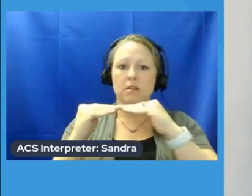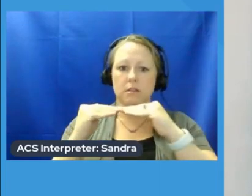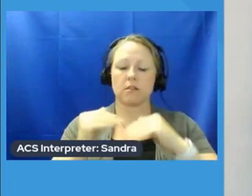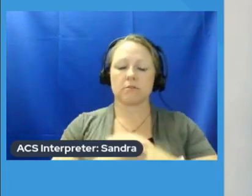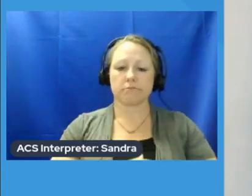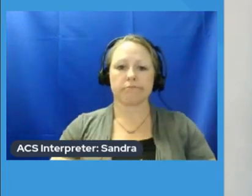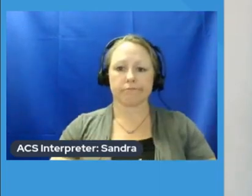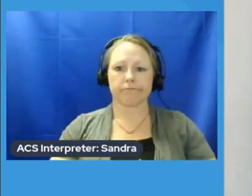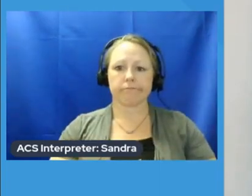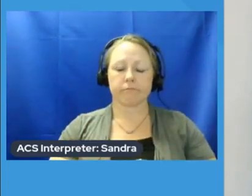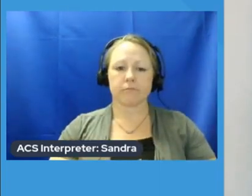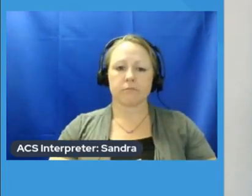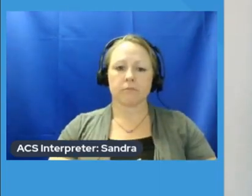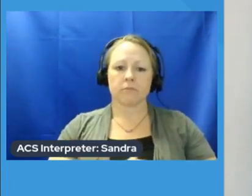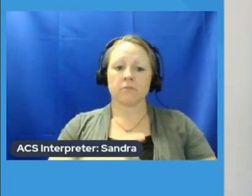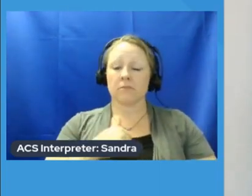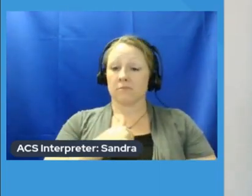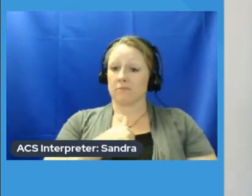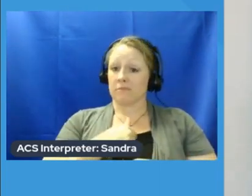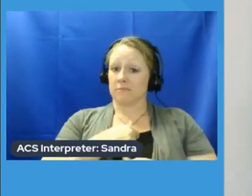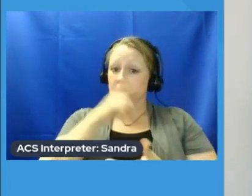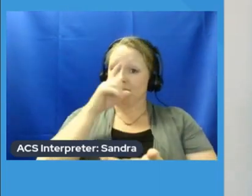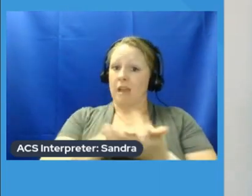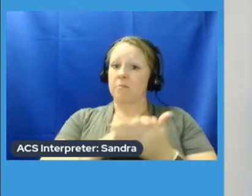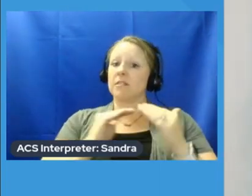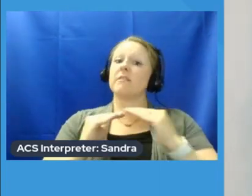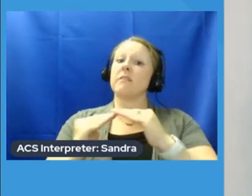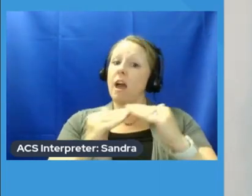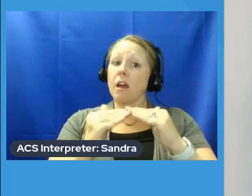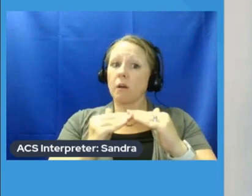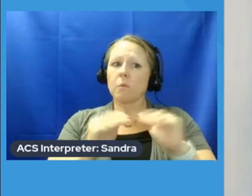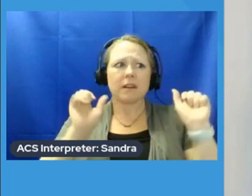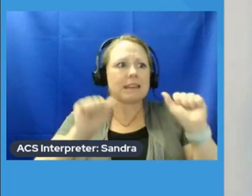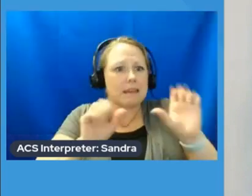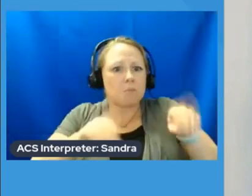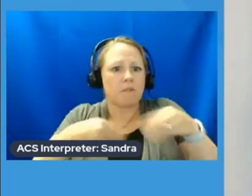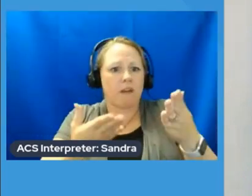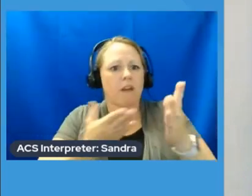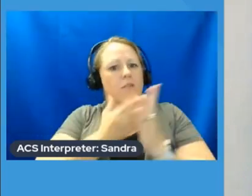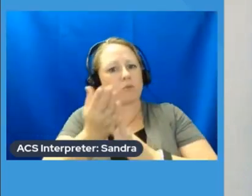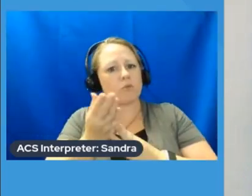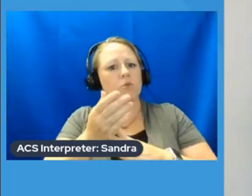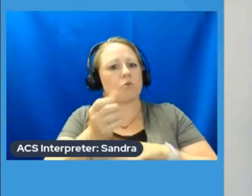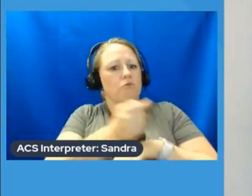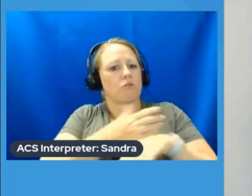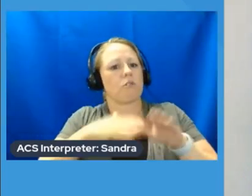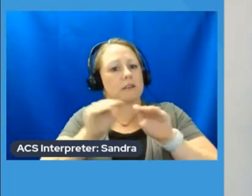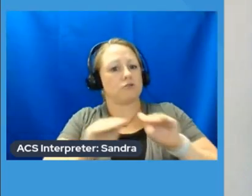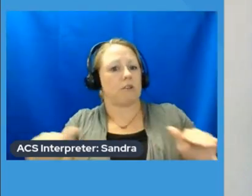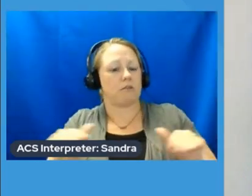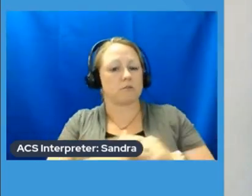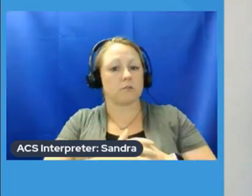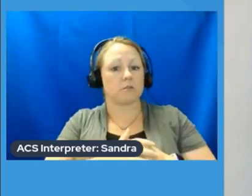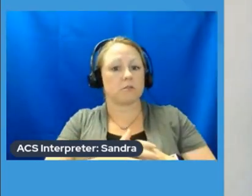I believe equity can be possible in early childhood. We're a group of people committed to social justice